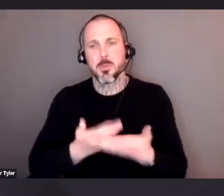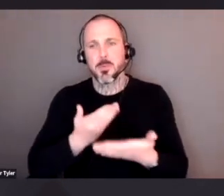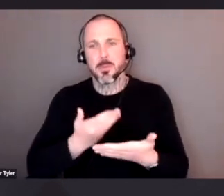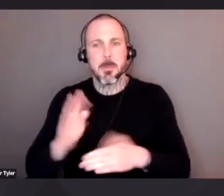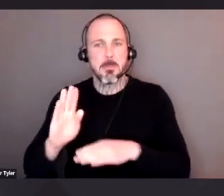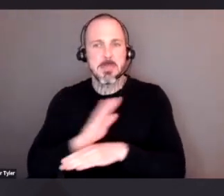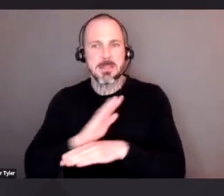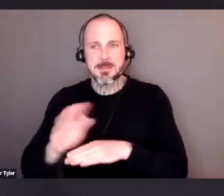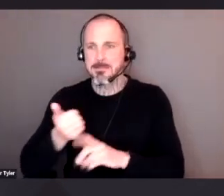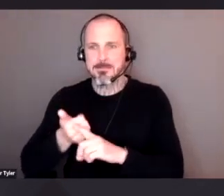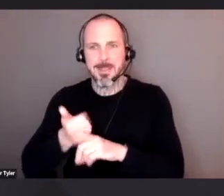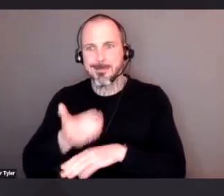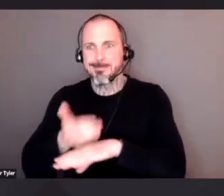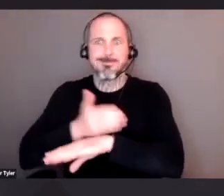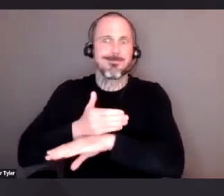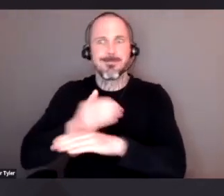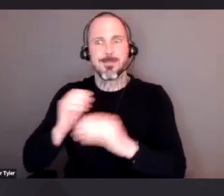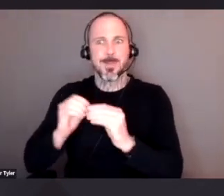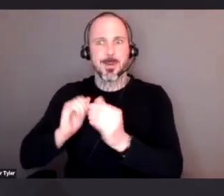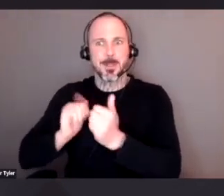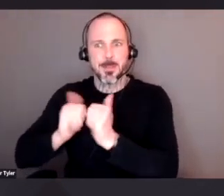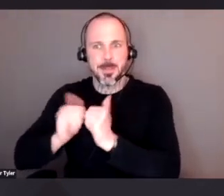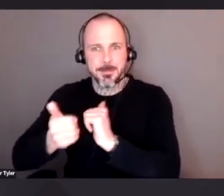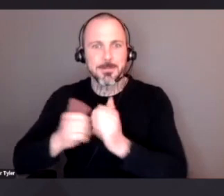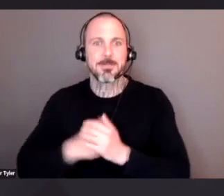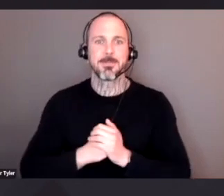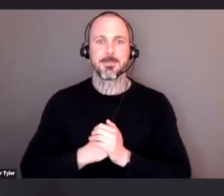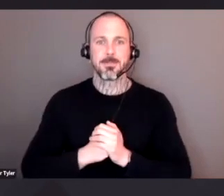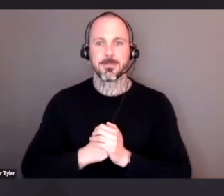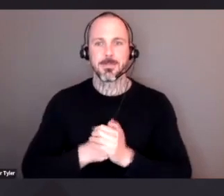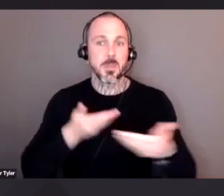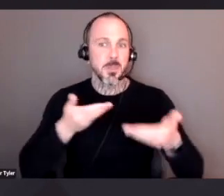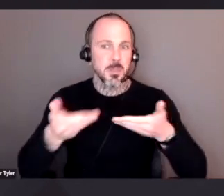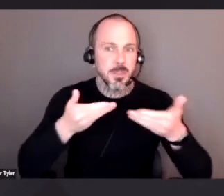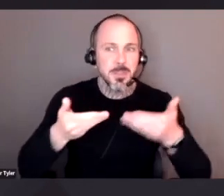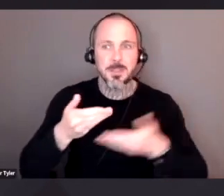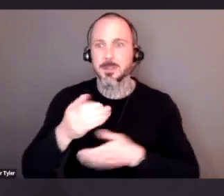Diverse businesses are also more innovative and have better business impact.